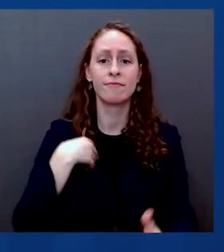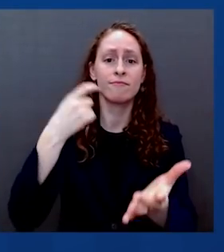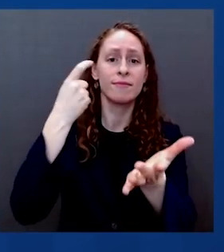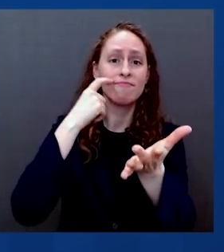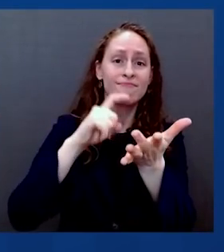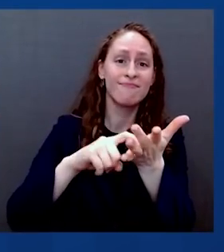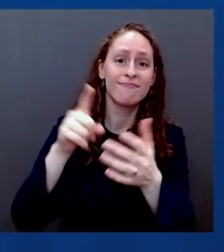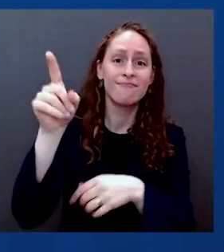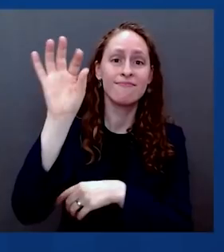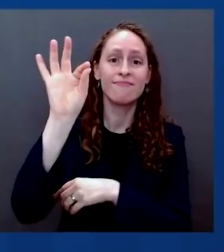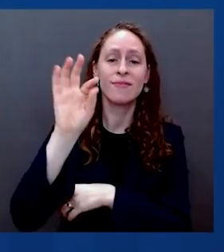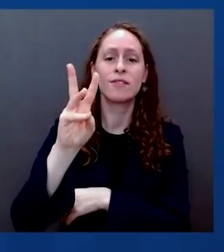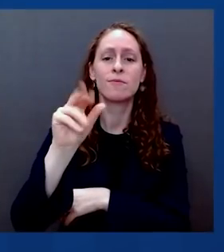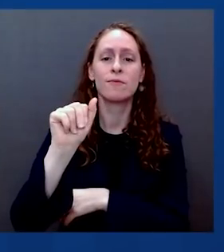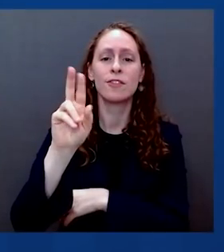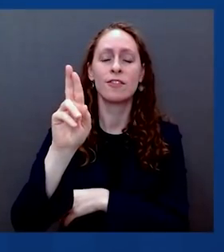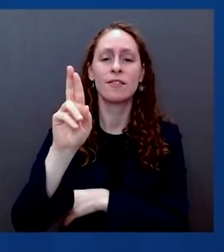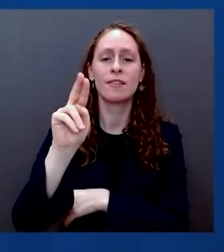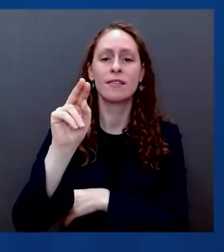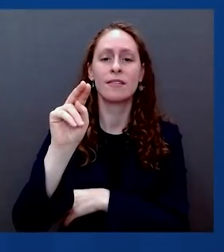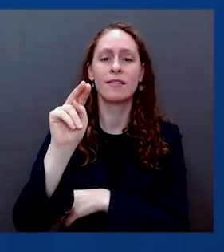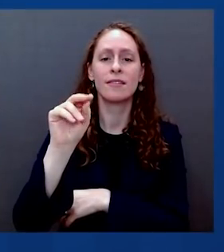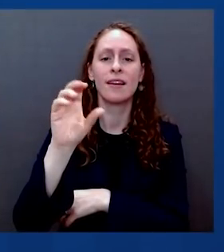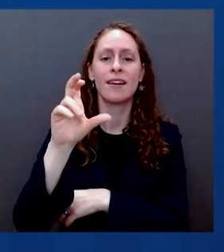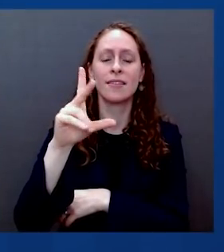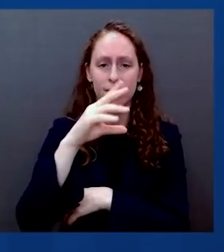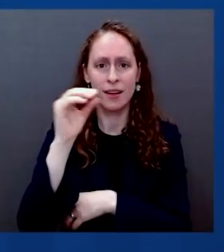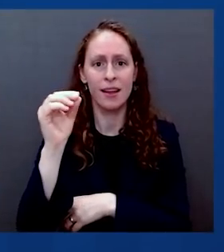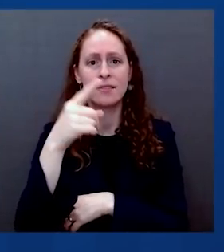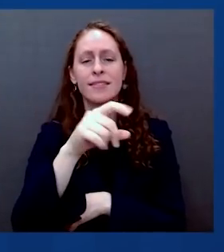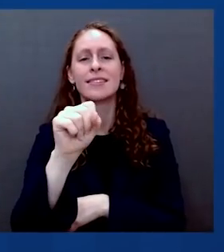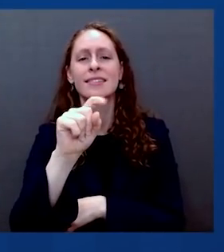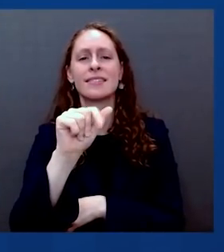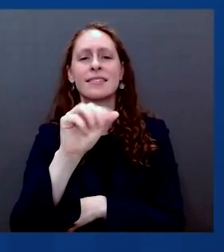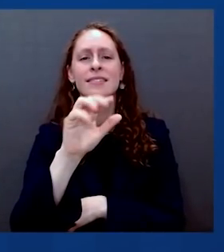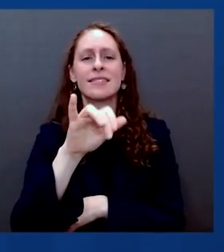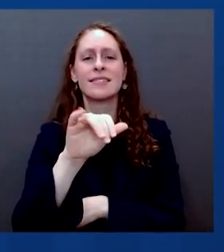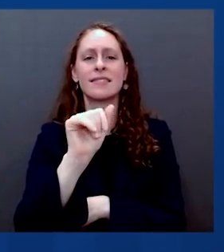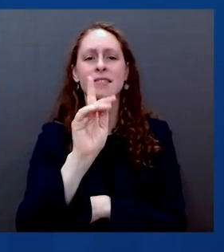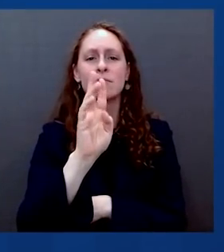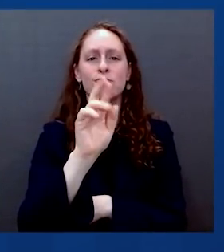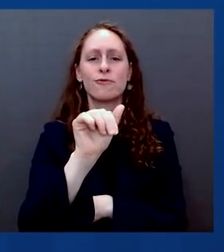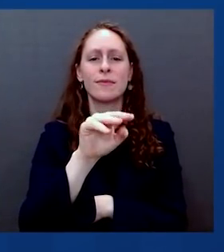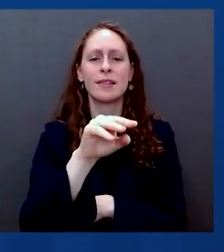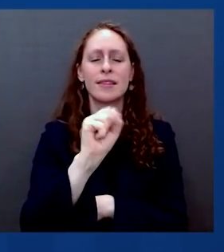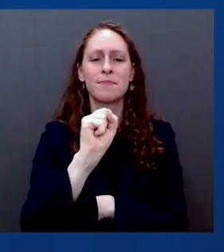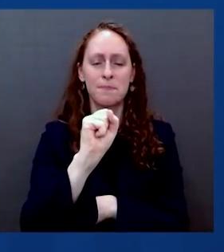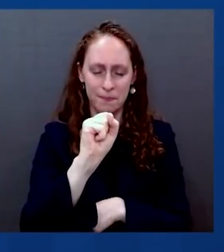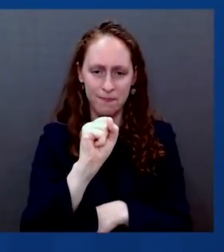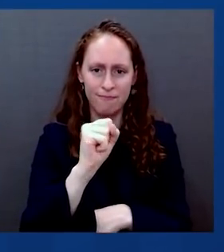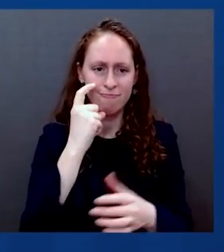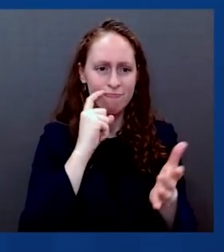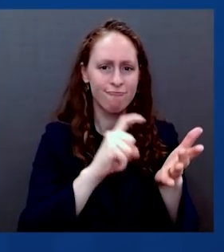It is our duty as campus leaders and change agents to combat voter discrimination on behalf of our peers